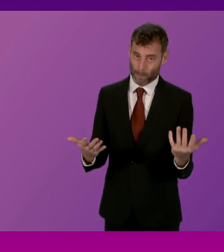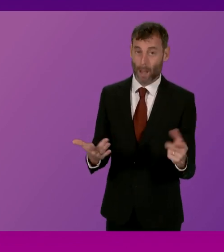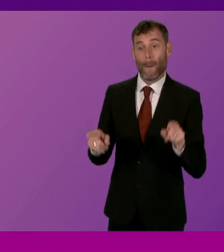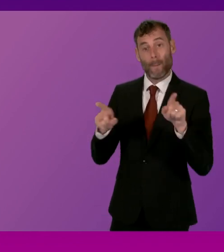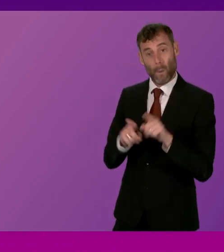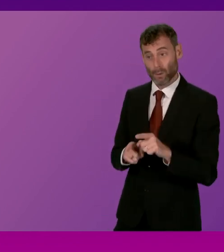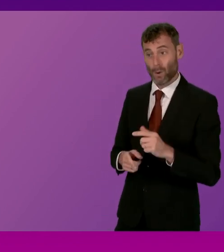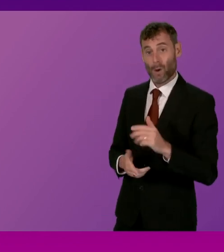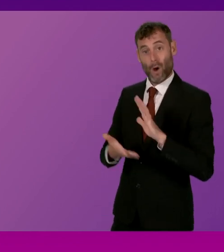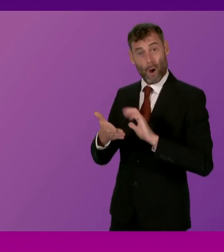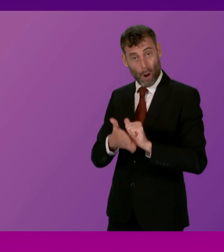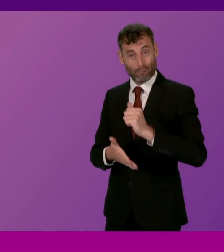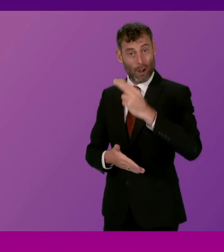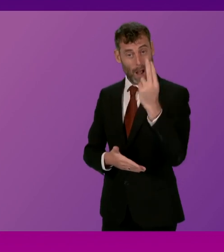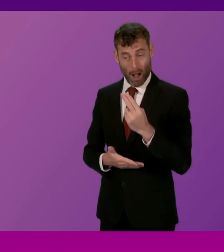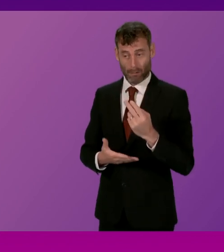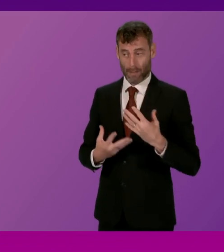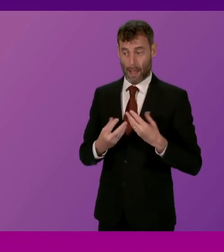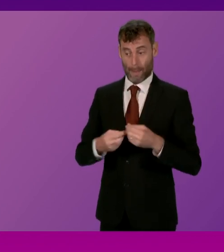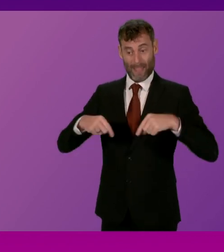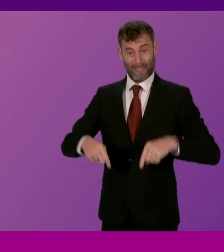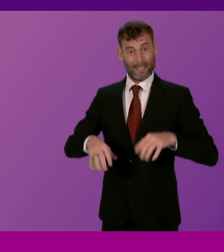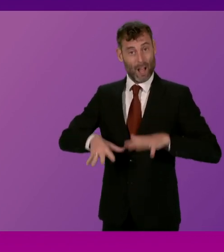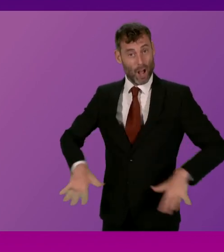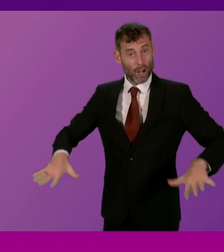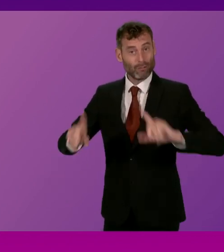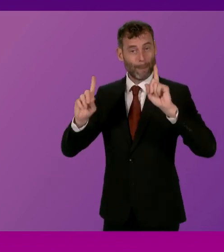that they bring to the people of this country—and, as we have seen over the summer, in particular,